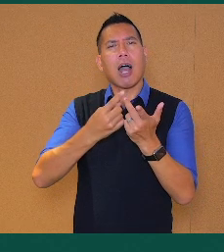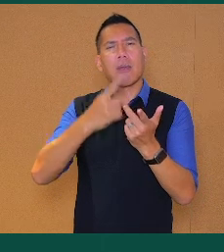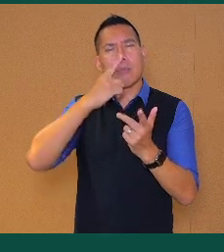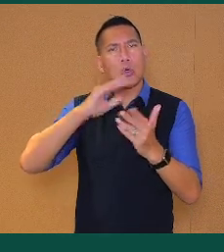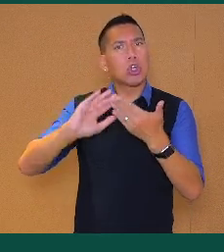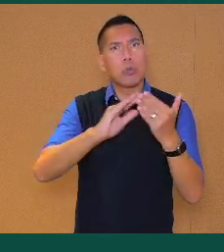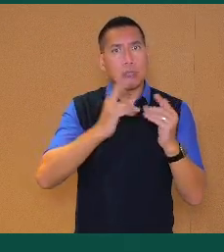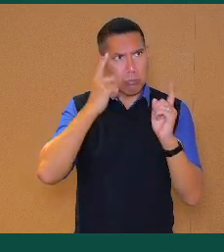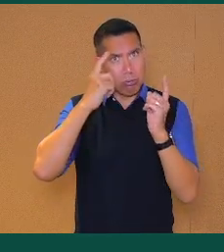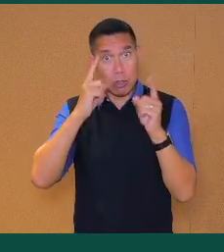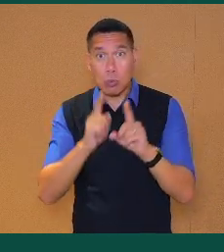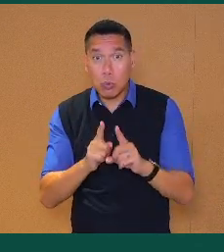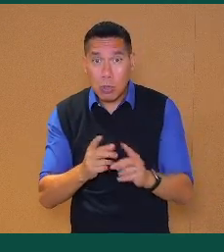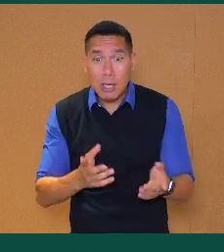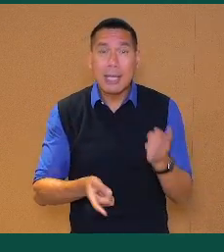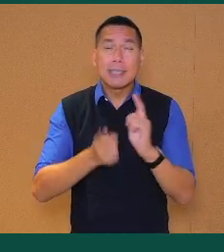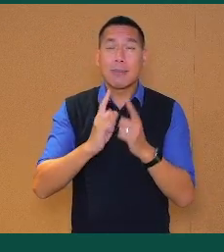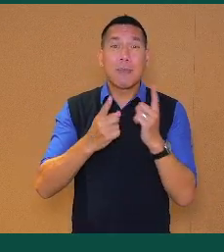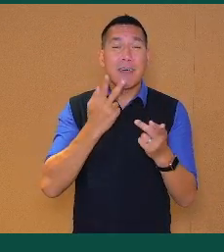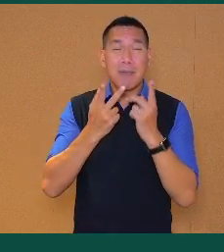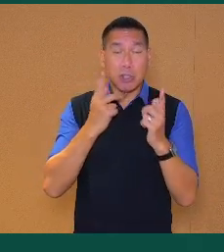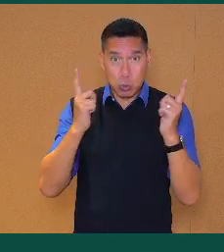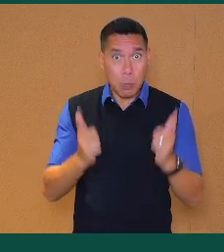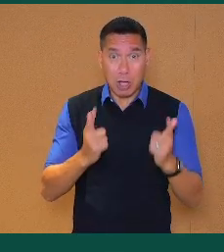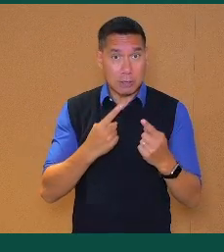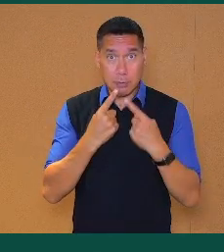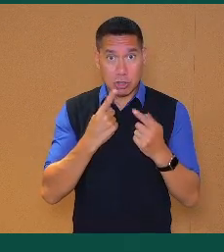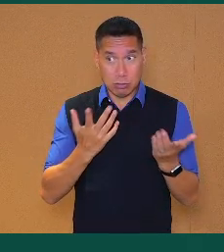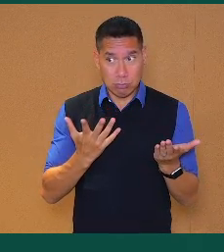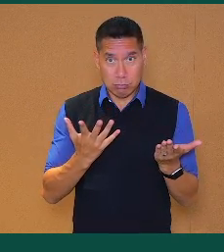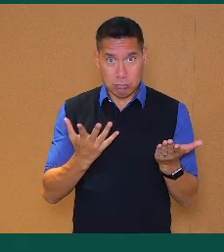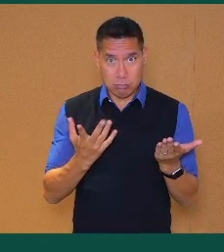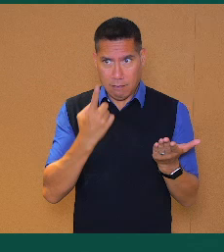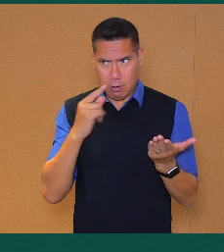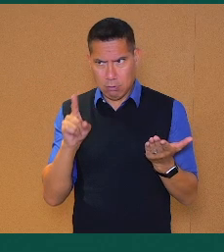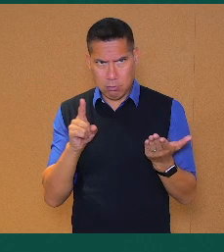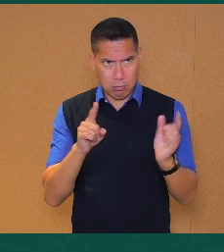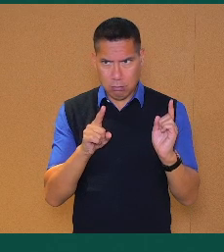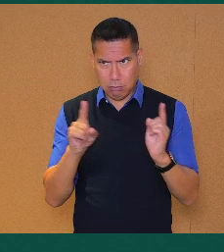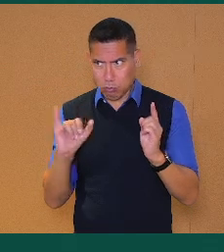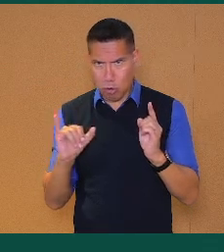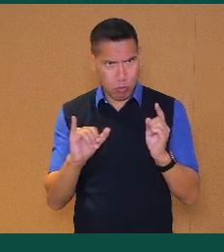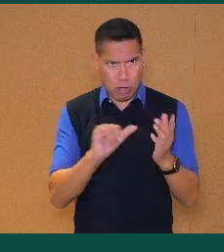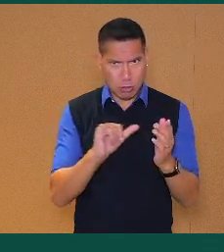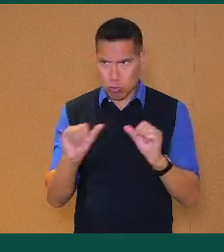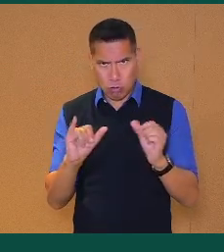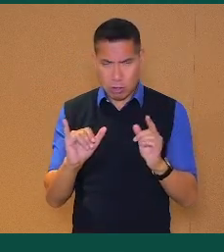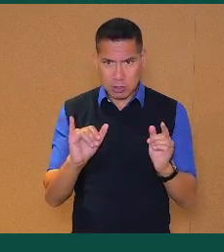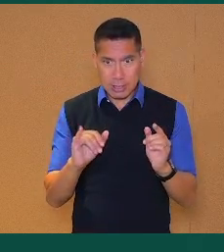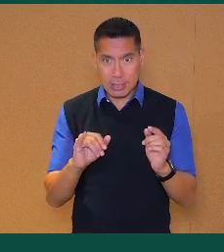about the health of myself and my family members and I imagine